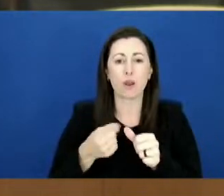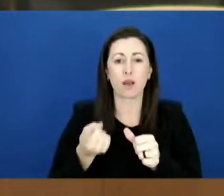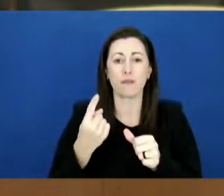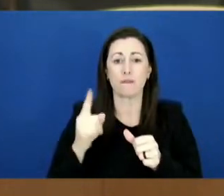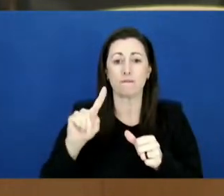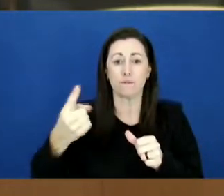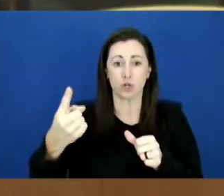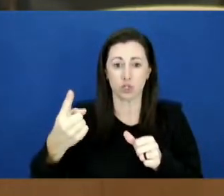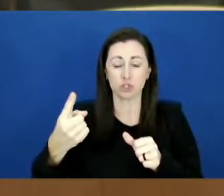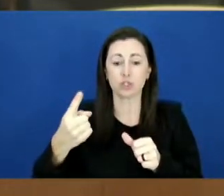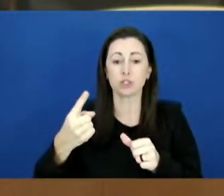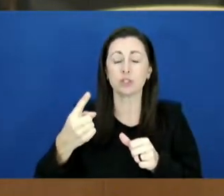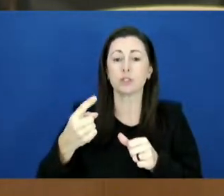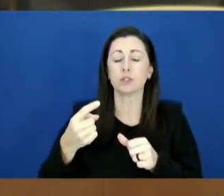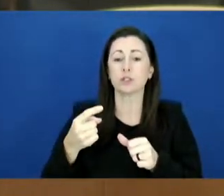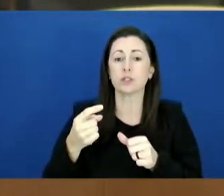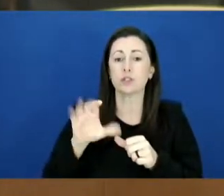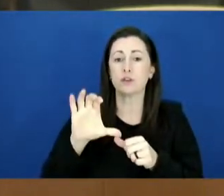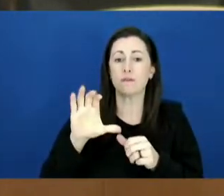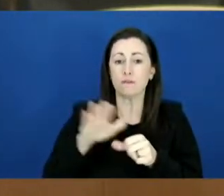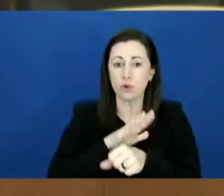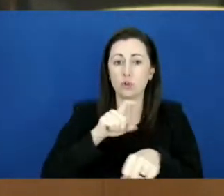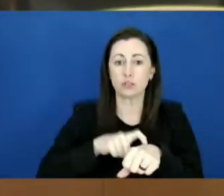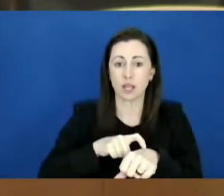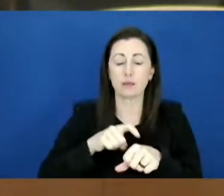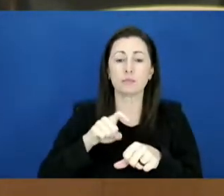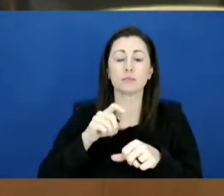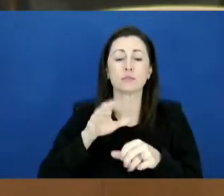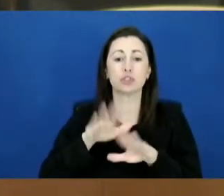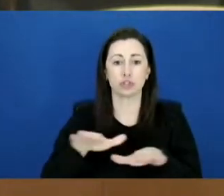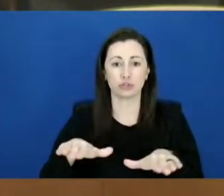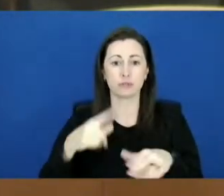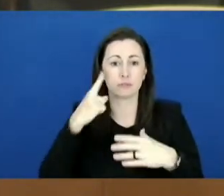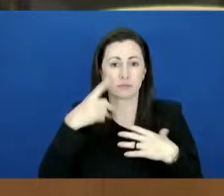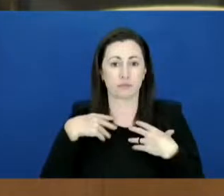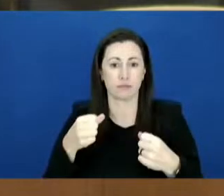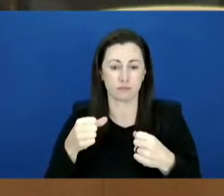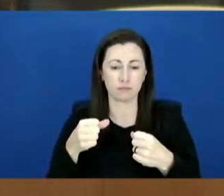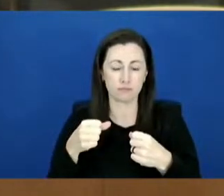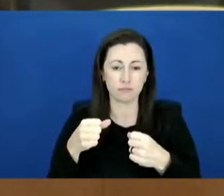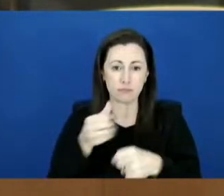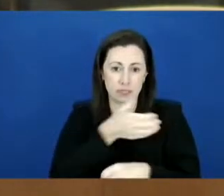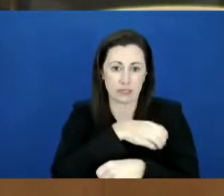MECKLENBURG COUNTY AS ONE OF THE